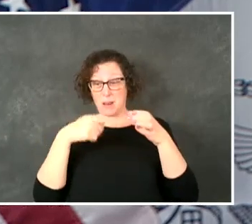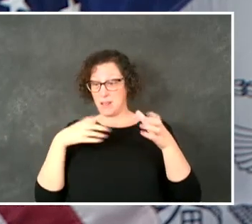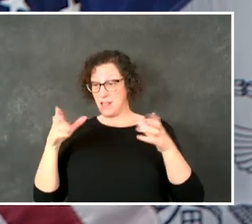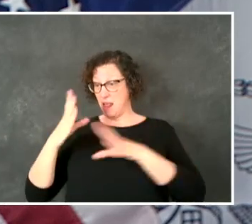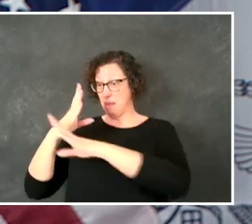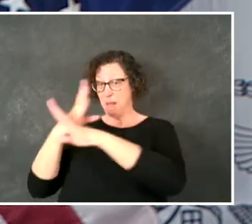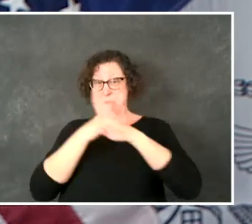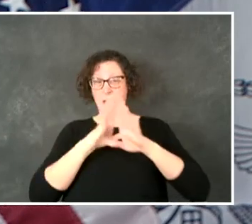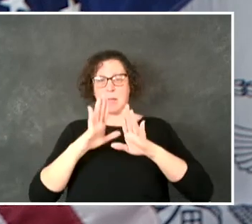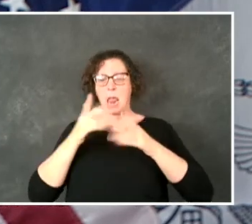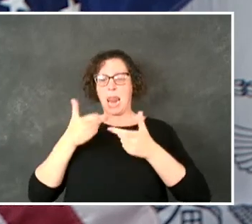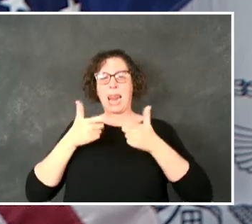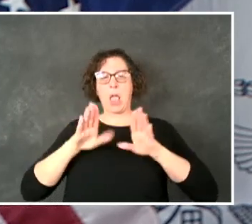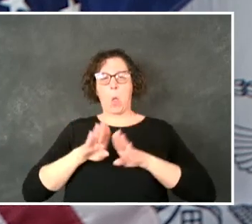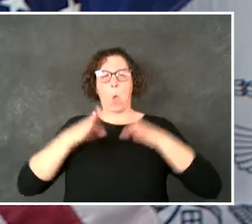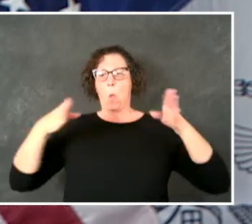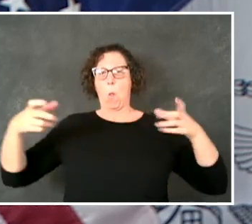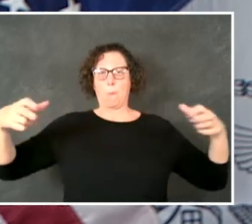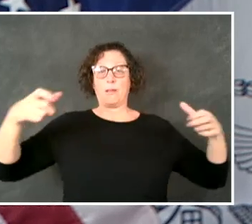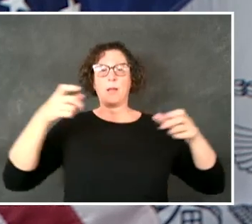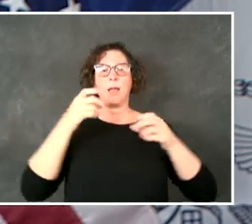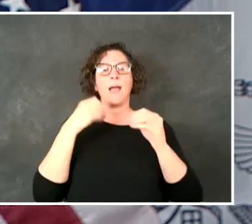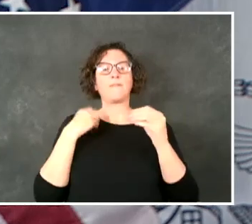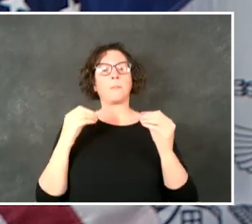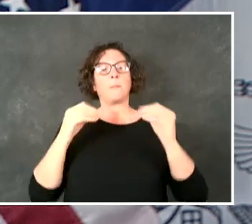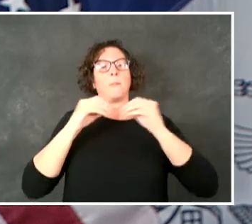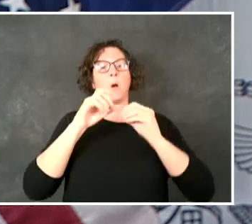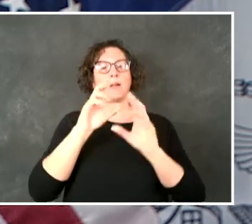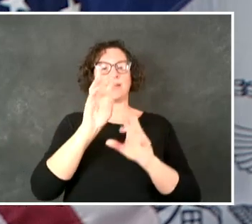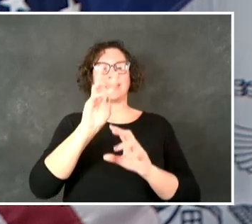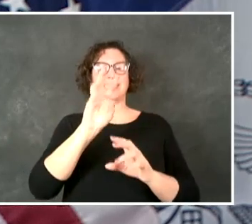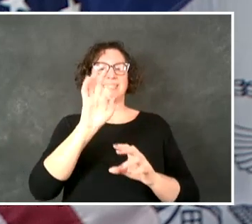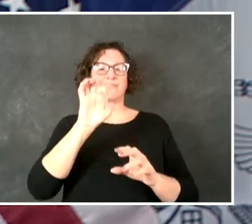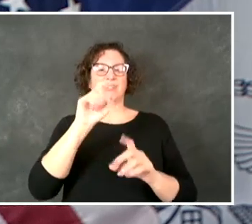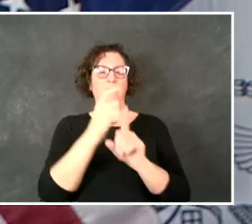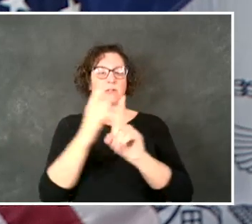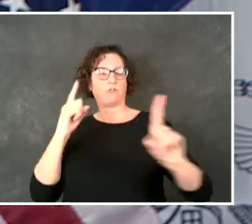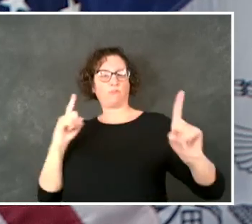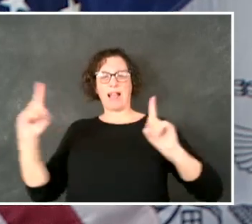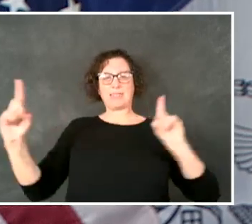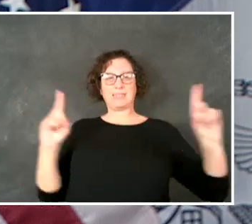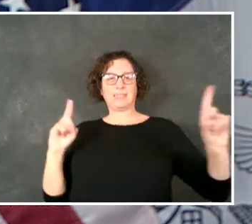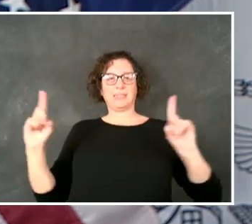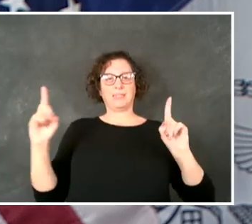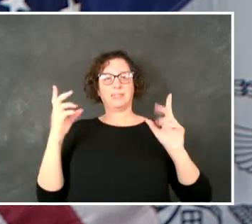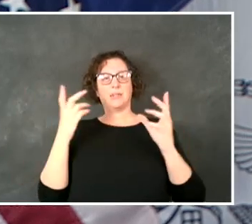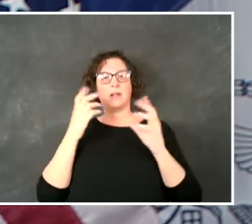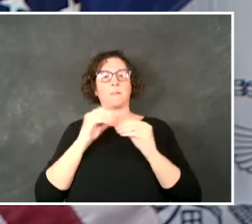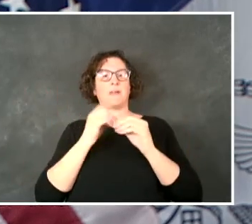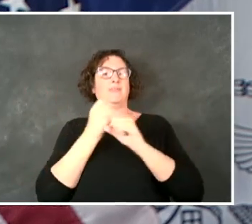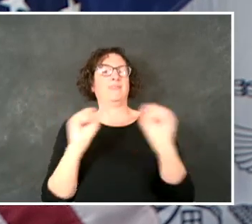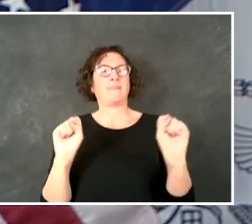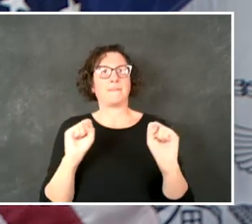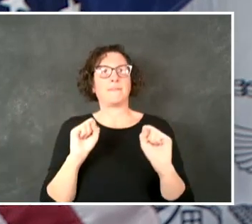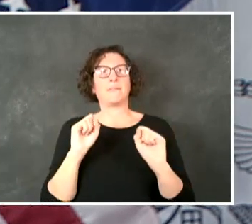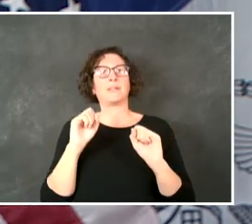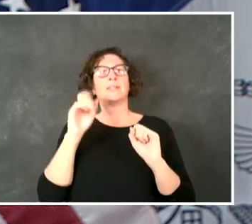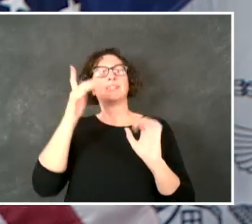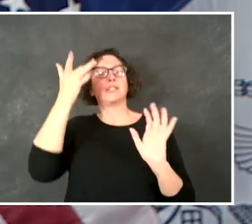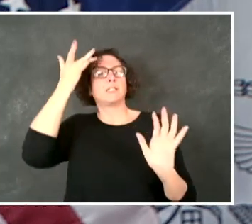TOPE ON ISWHERE PEOPLE ARE GOING ANY WAY TO GIVE THEM MORE AND MORE SPACE. THAT'S A MORE STRAIGHTFORWARD ENDORSEMENT